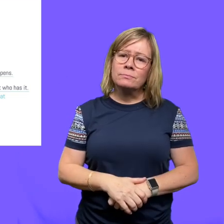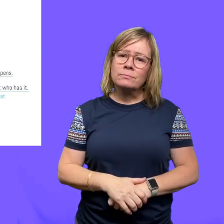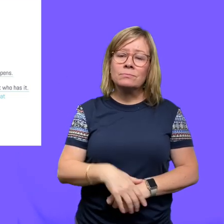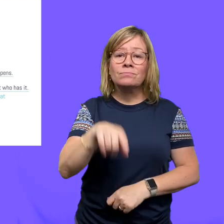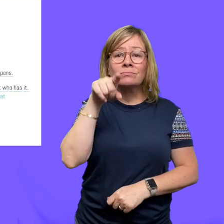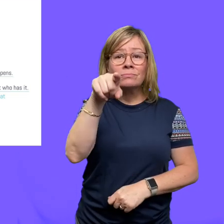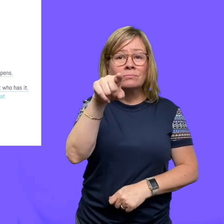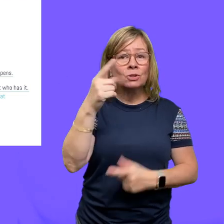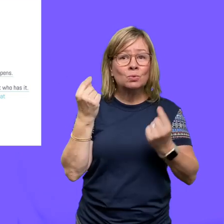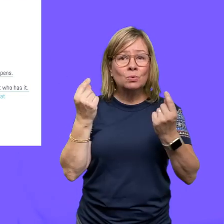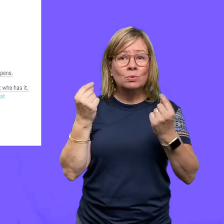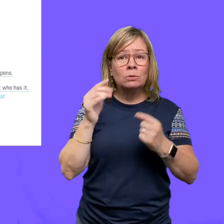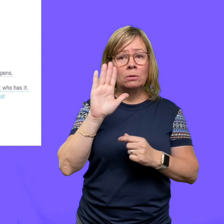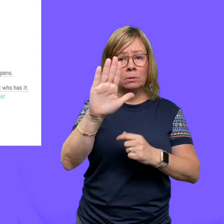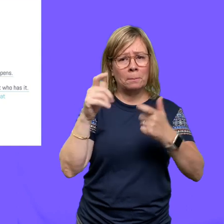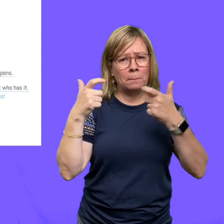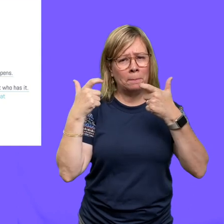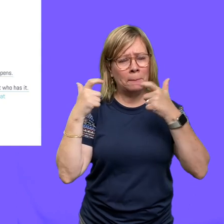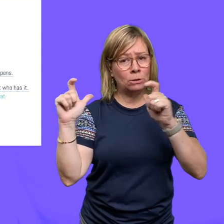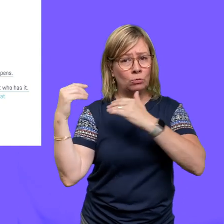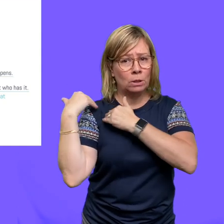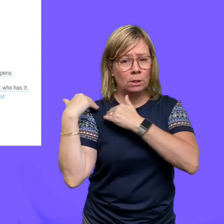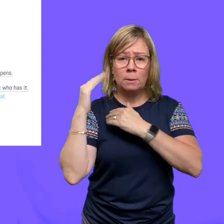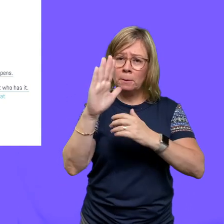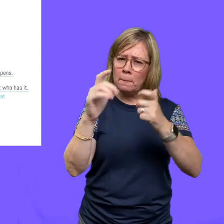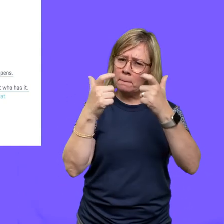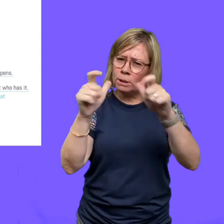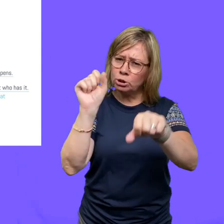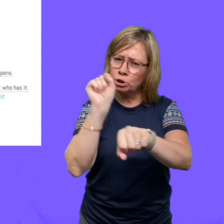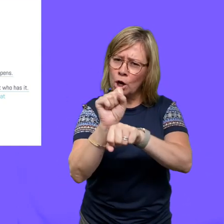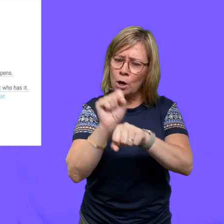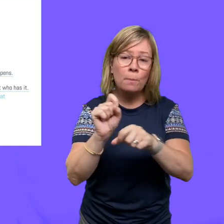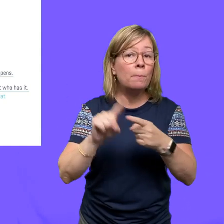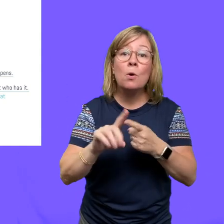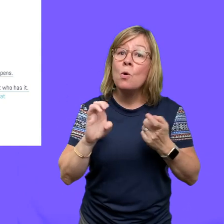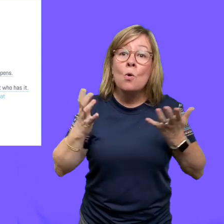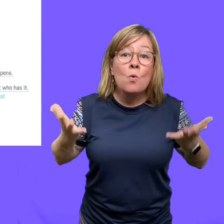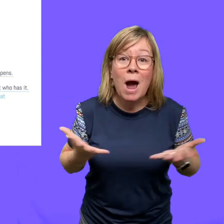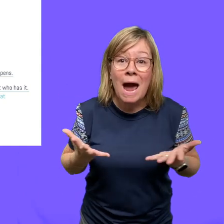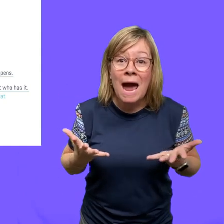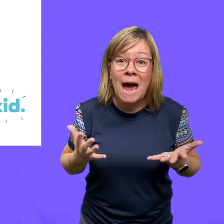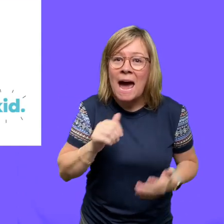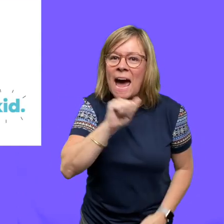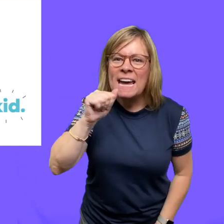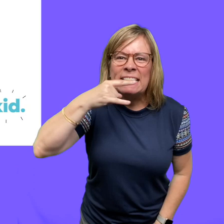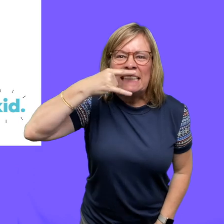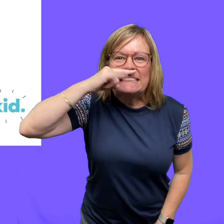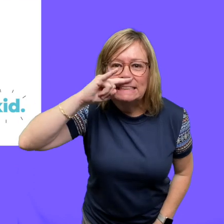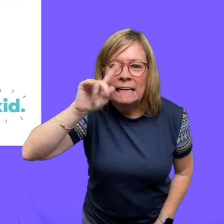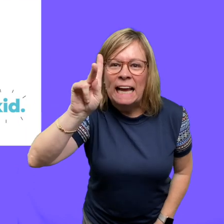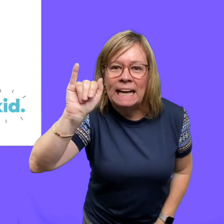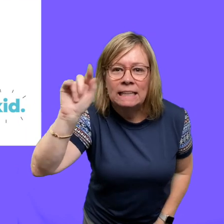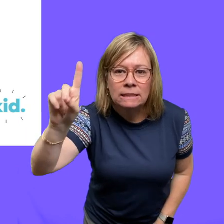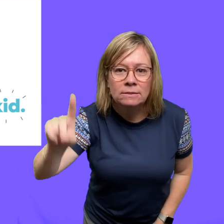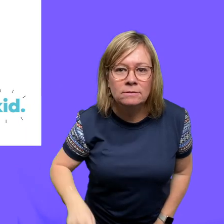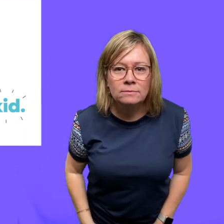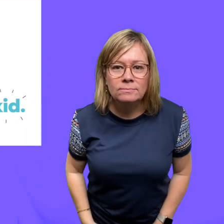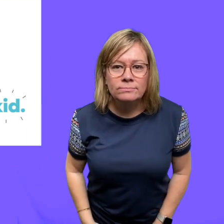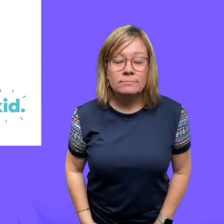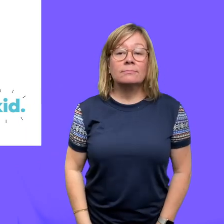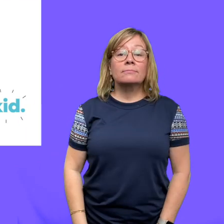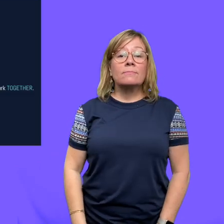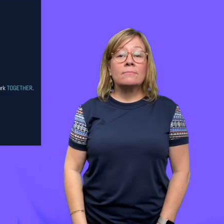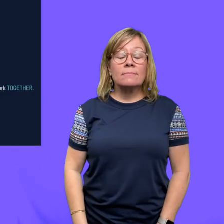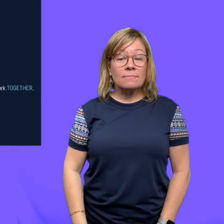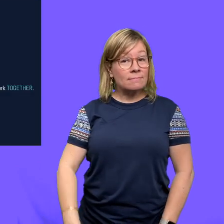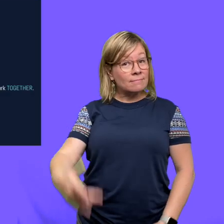Your job and most important responsibility is to be a kid.